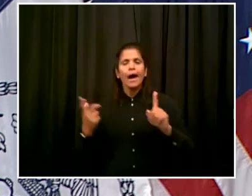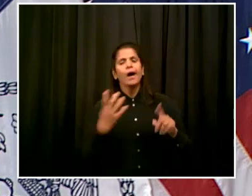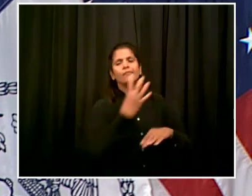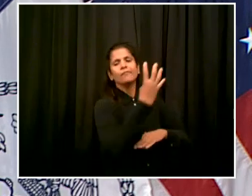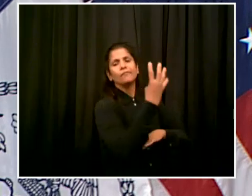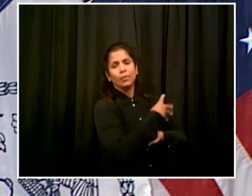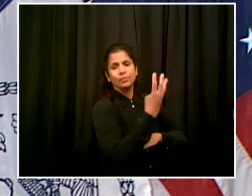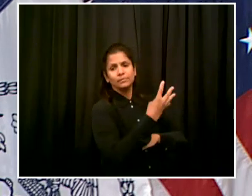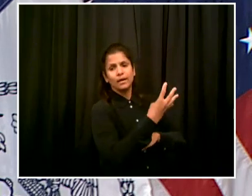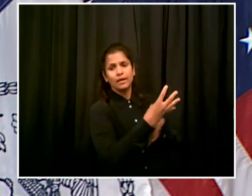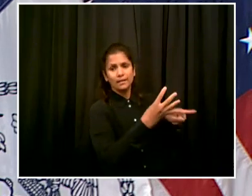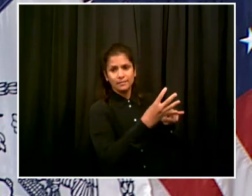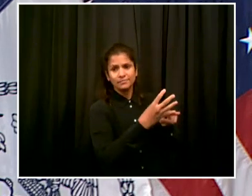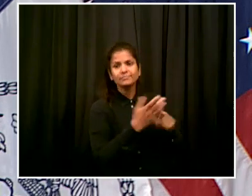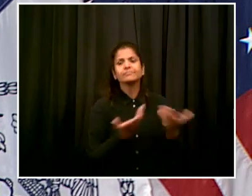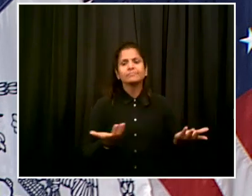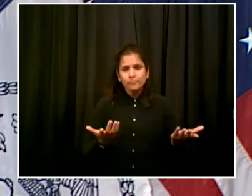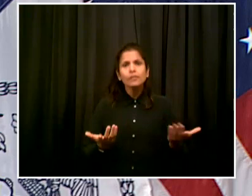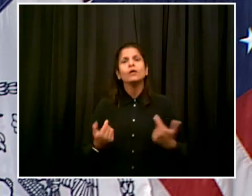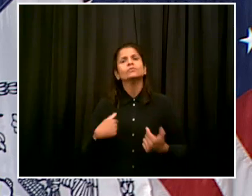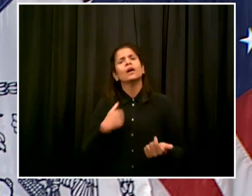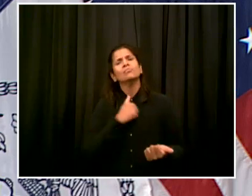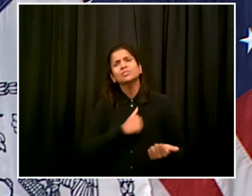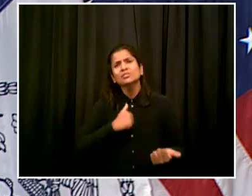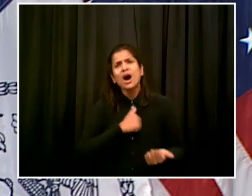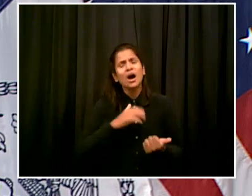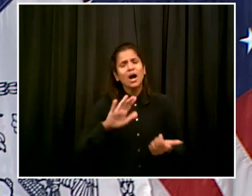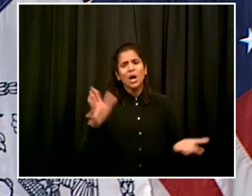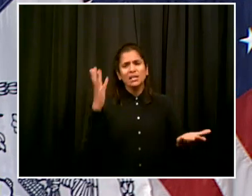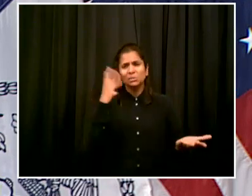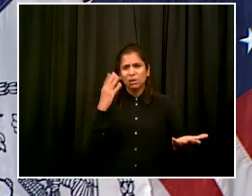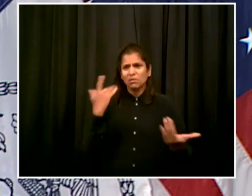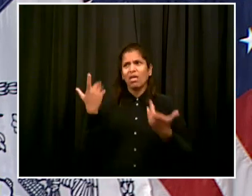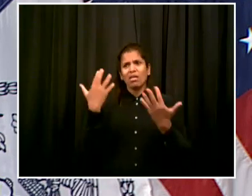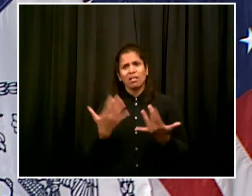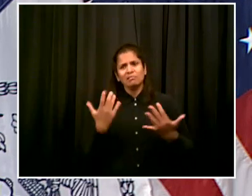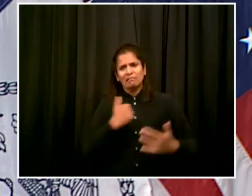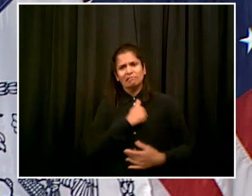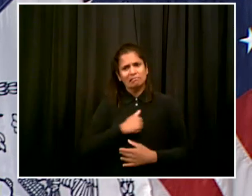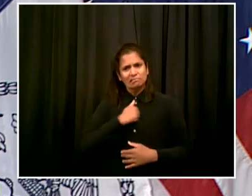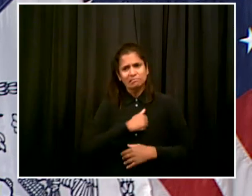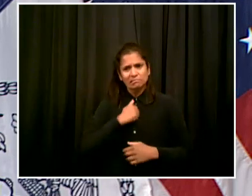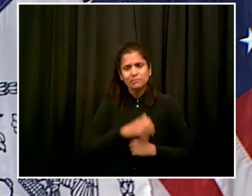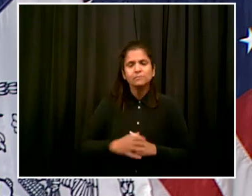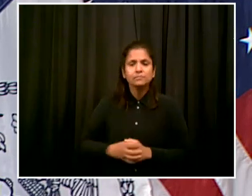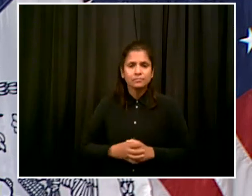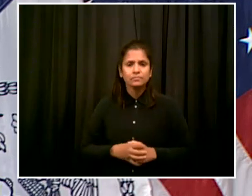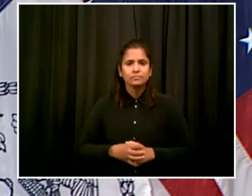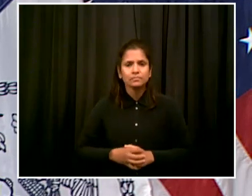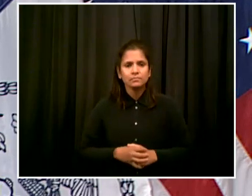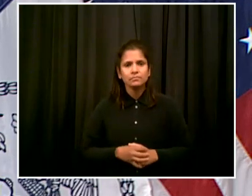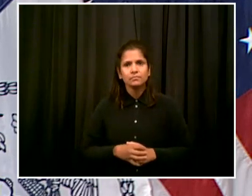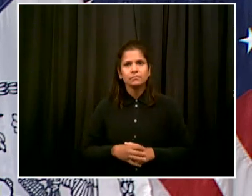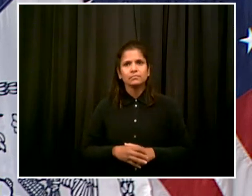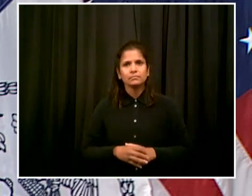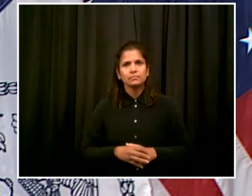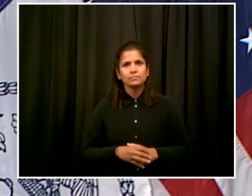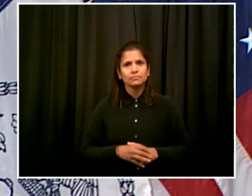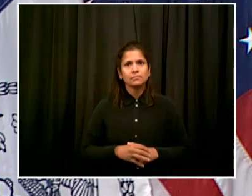DAYS BUT QUEST DIAGNOSTICS FELSE ATTH THE WORST IS BEHIND THEM. I AM SORRY TO